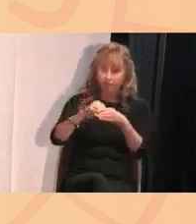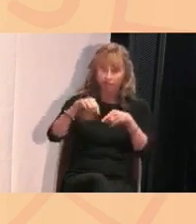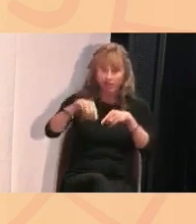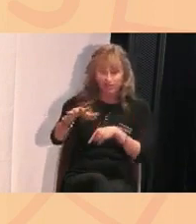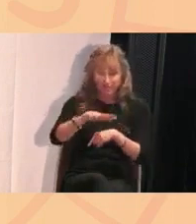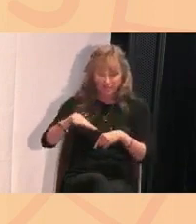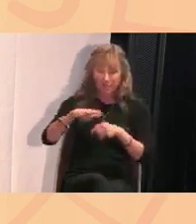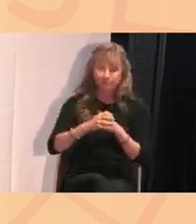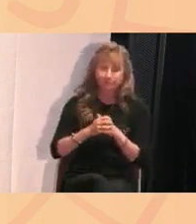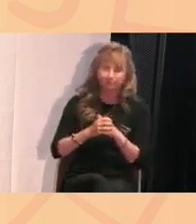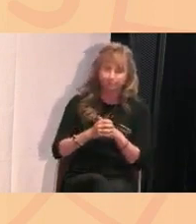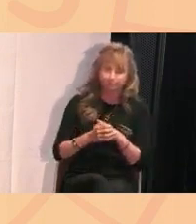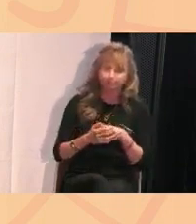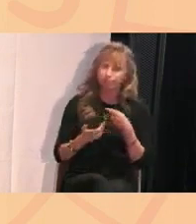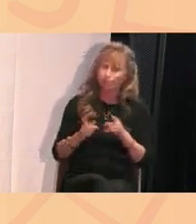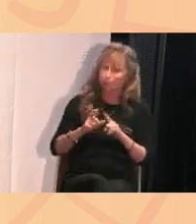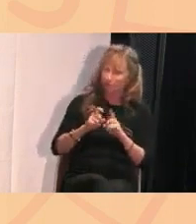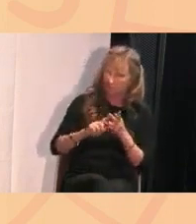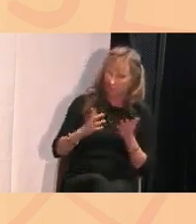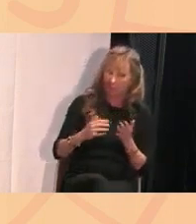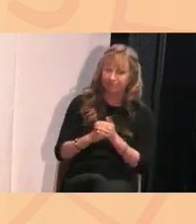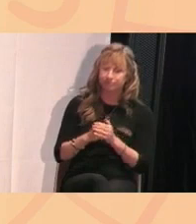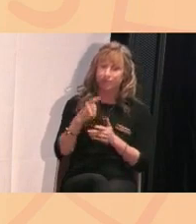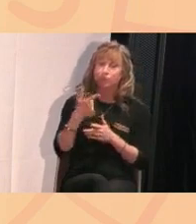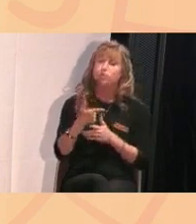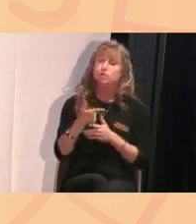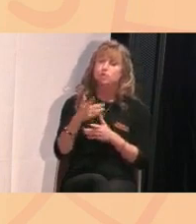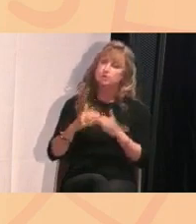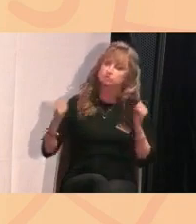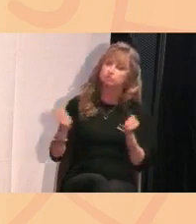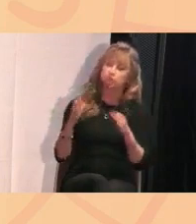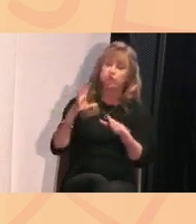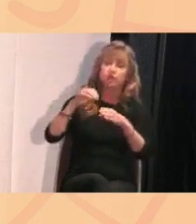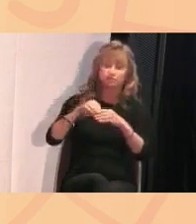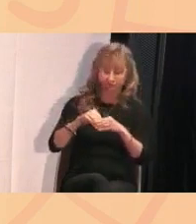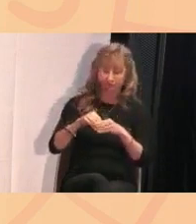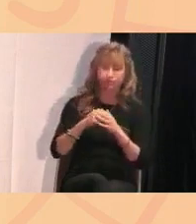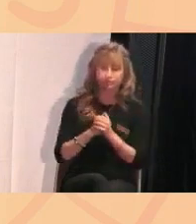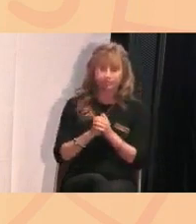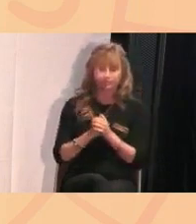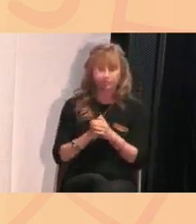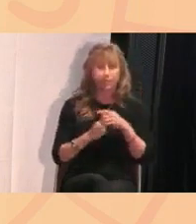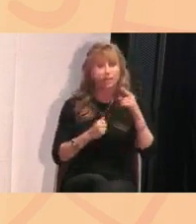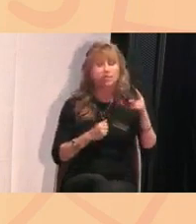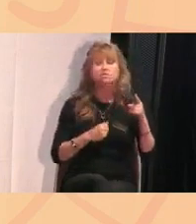As successive Aboriginal artists move into the industry, two very important exhibitions you were involved